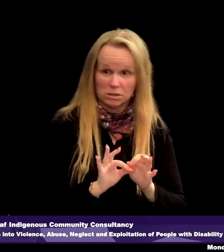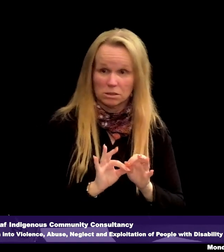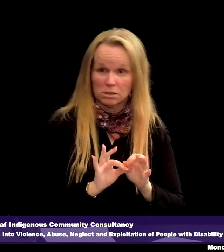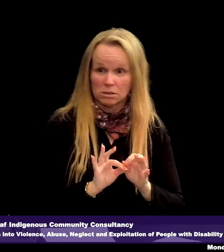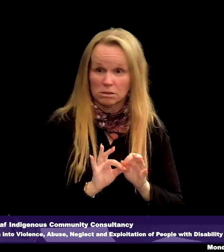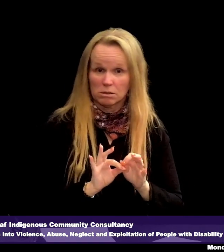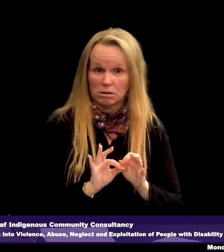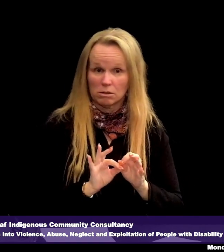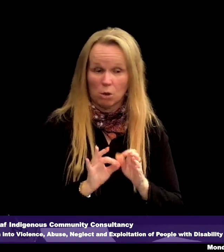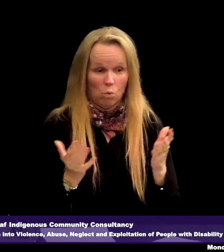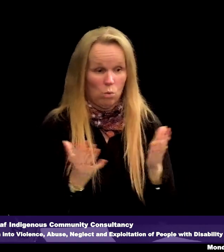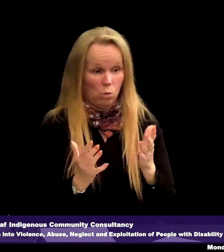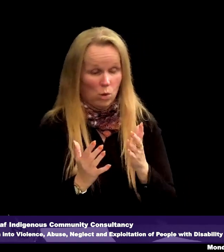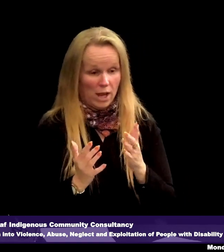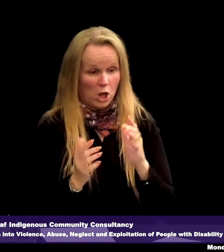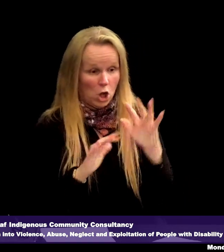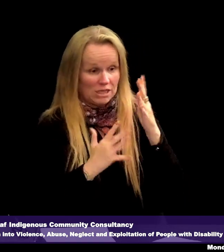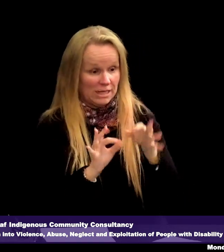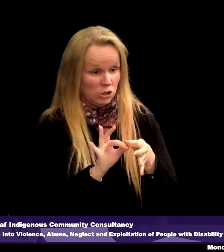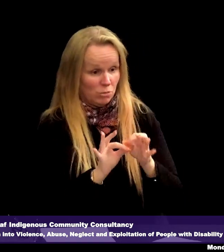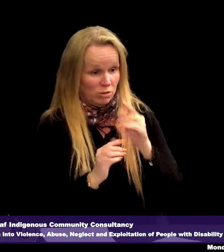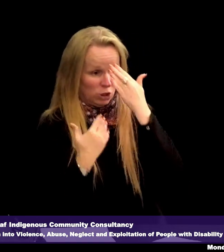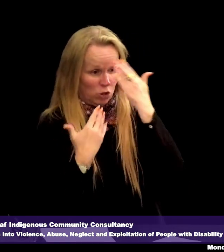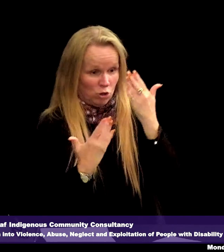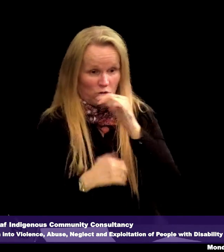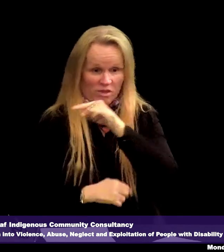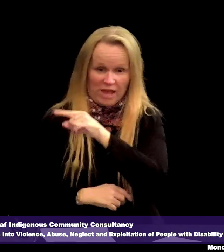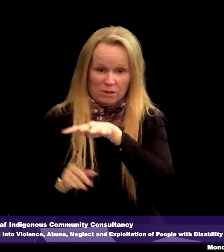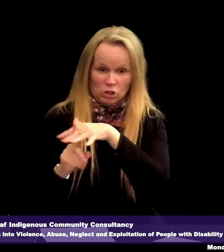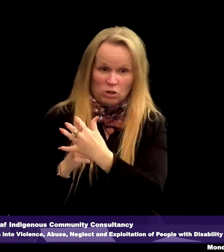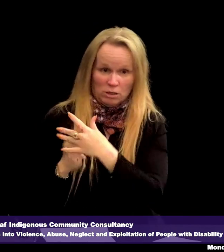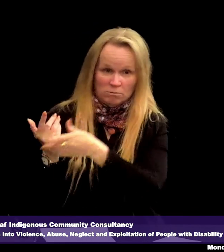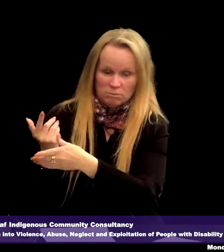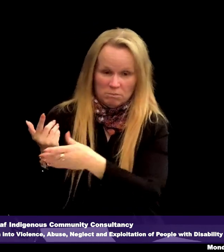they can train to be interpreters, and Auslan interpreters who might not know that